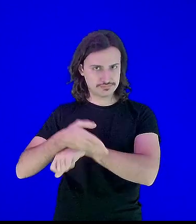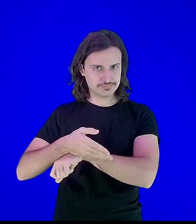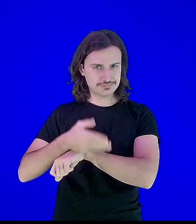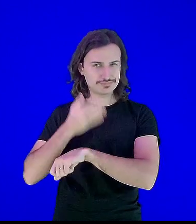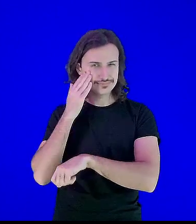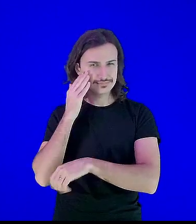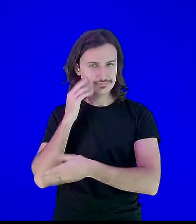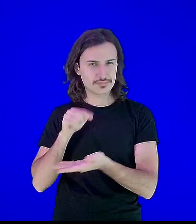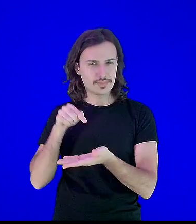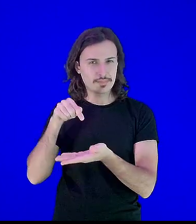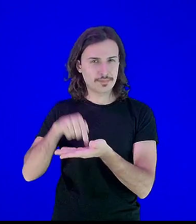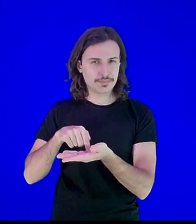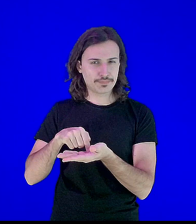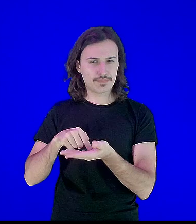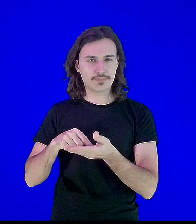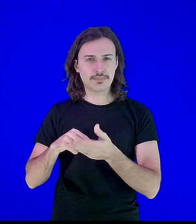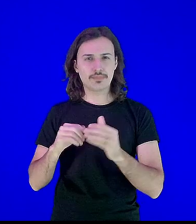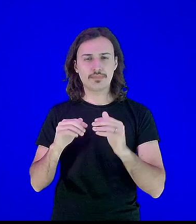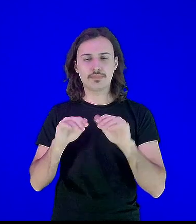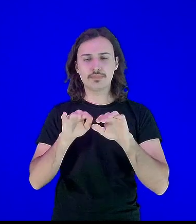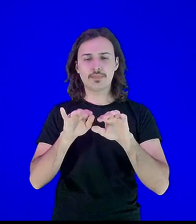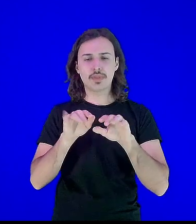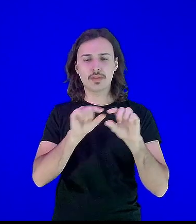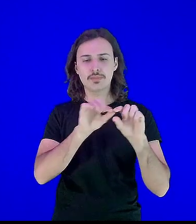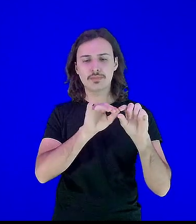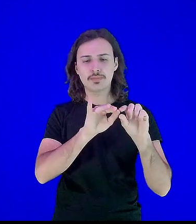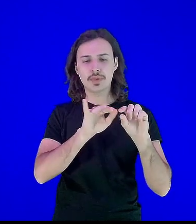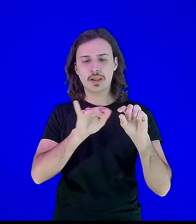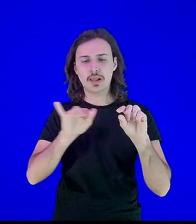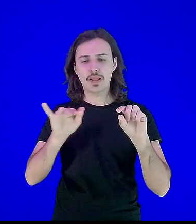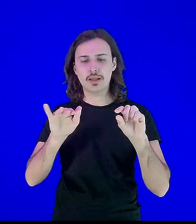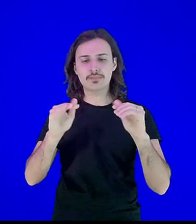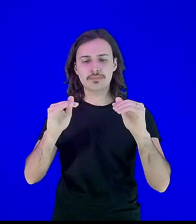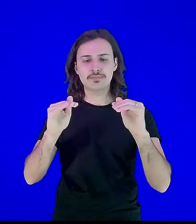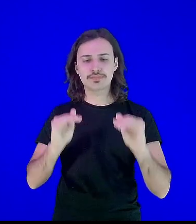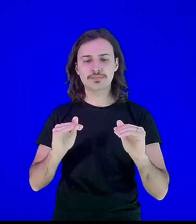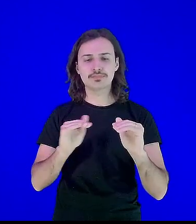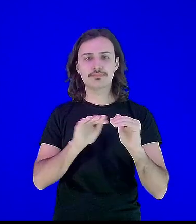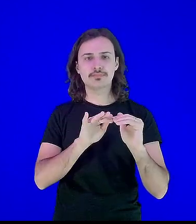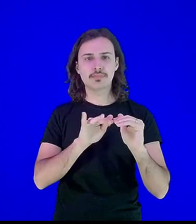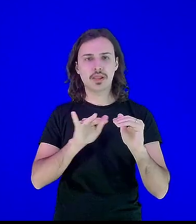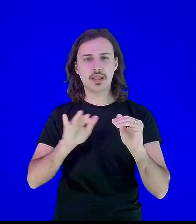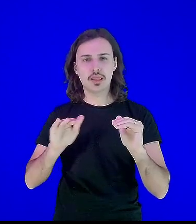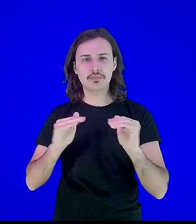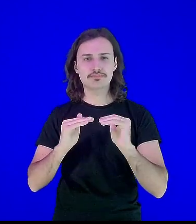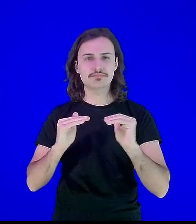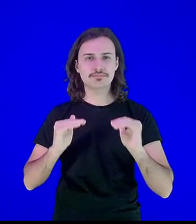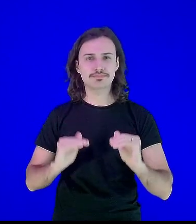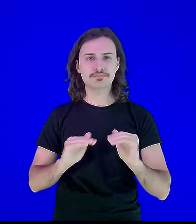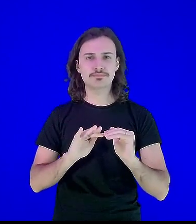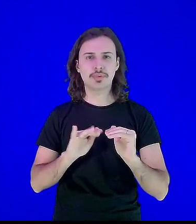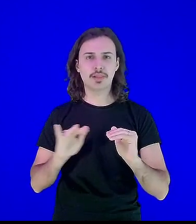currently, the Feat-- functionality to do this in LetraSinal is under development